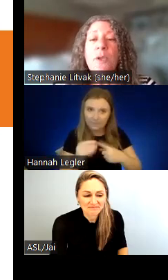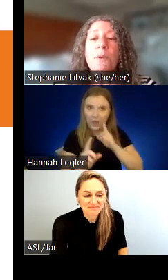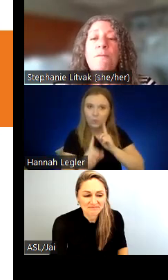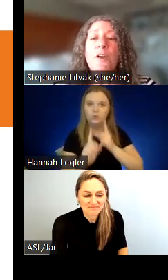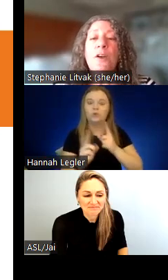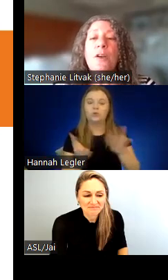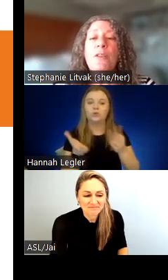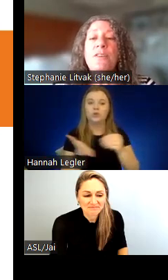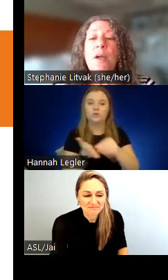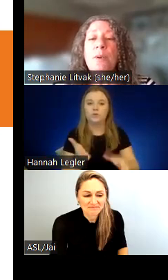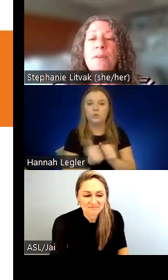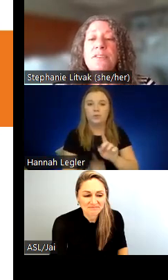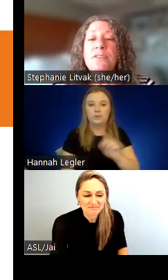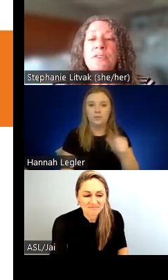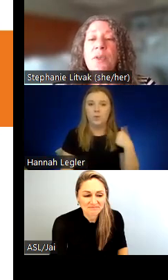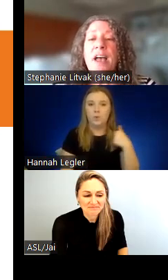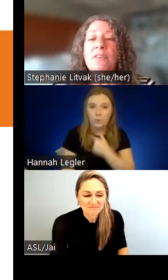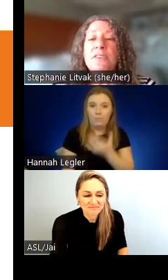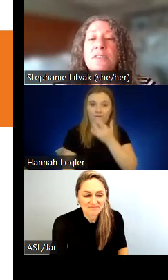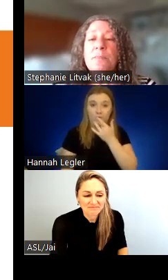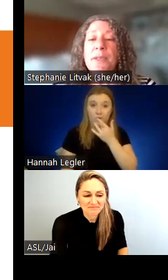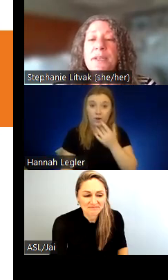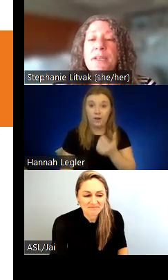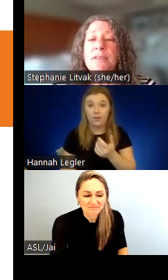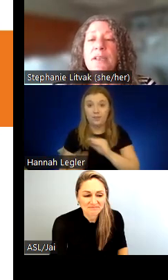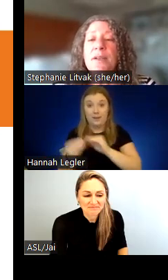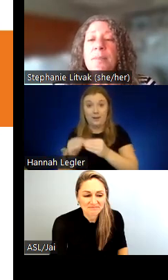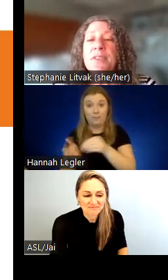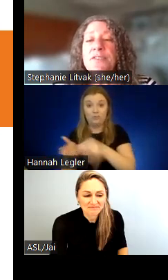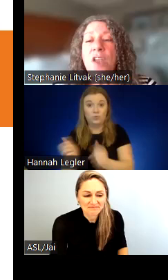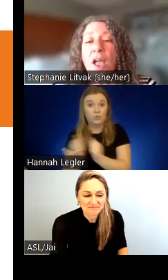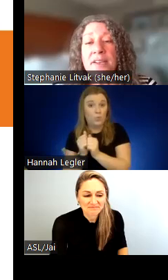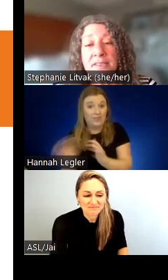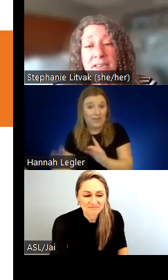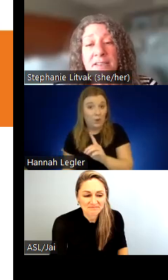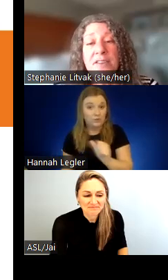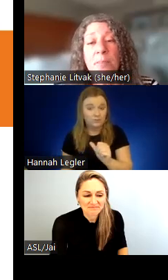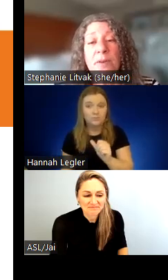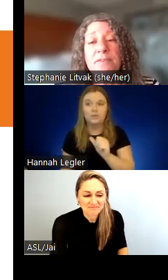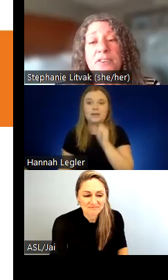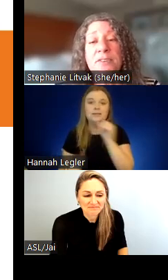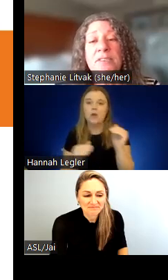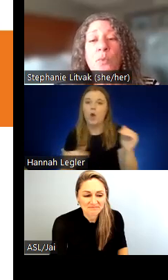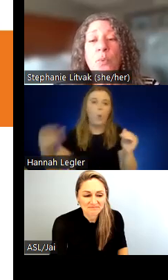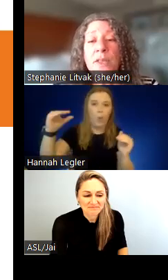We prefer the number of students without disabilities does not exceed the number of students with